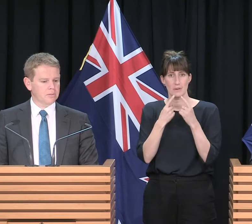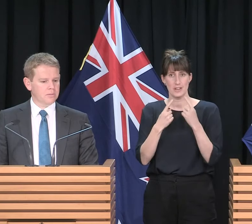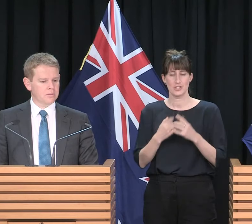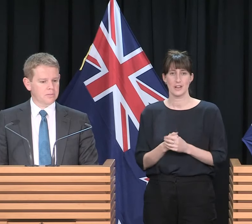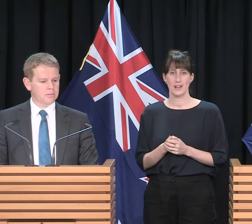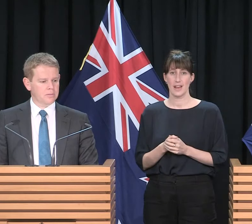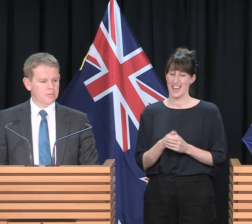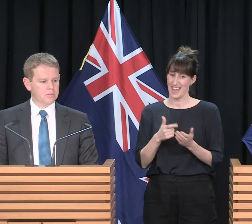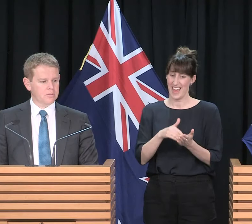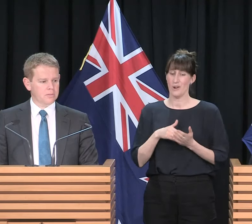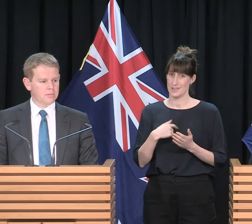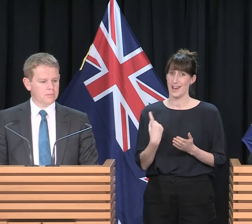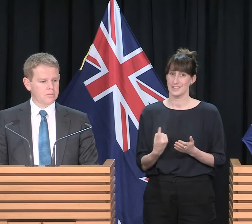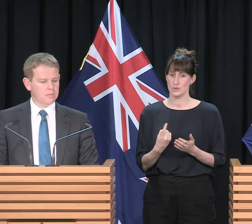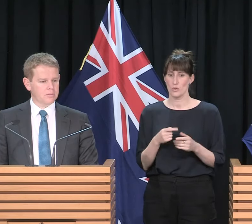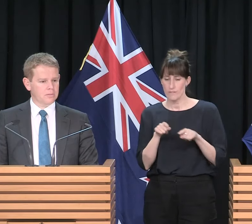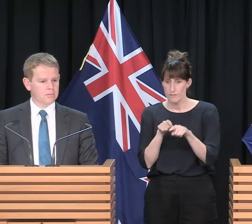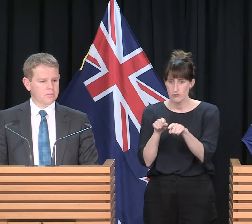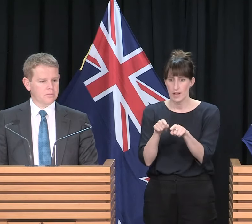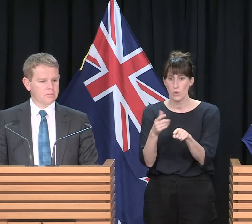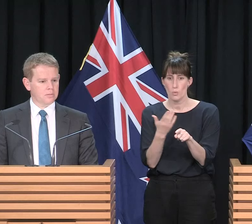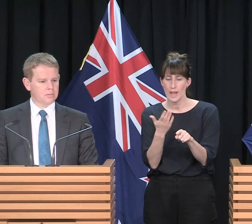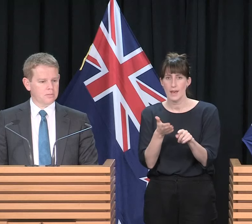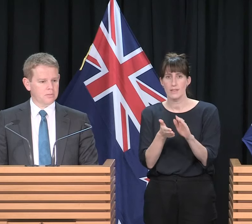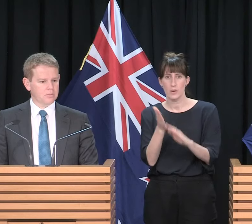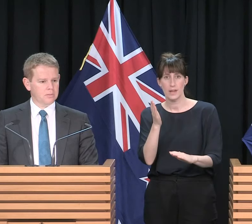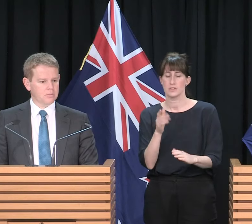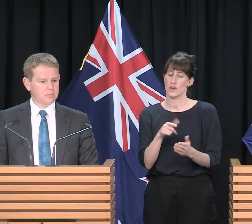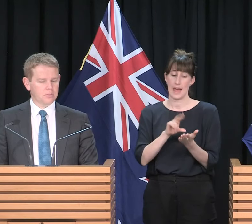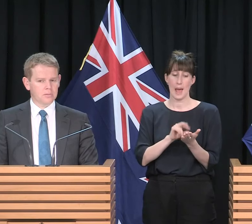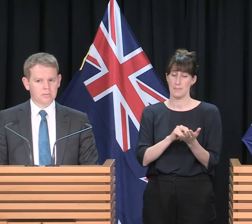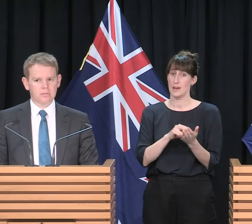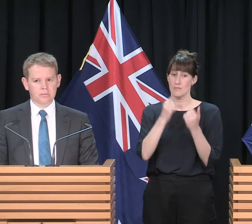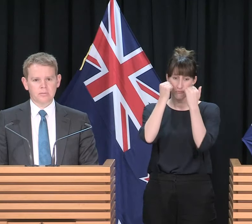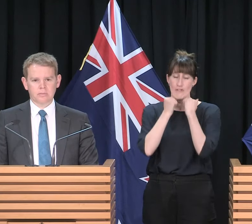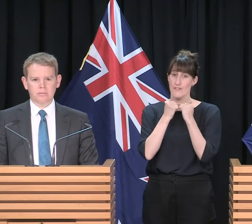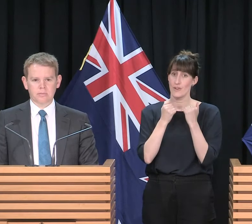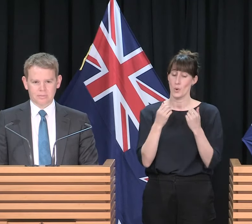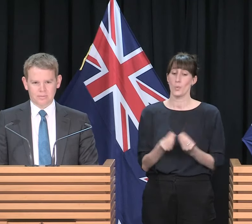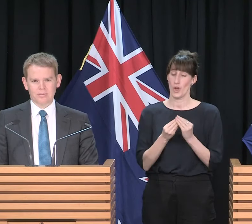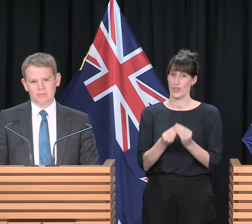QR codes are also increasing,